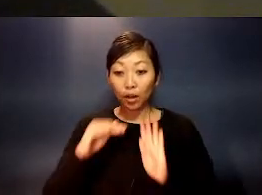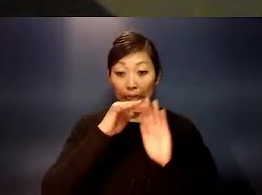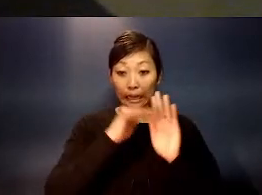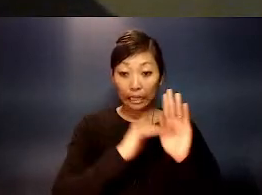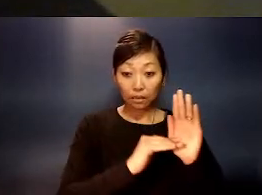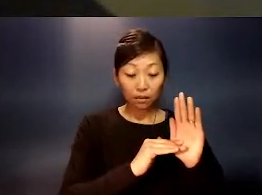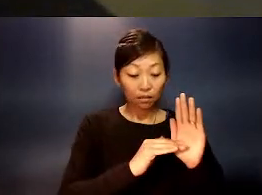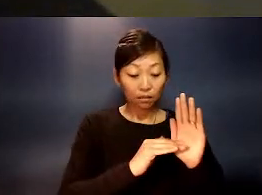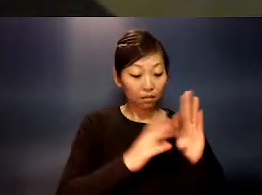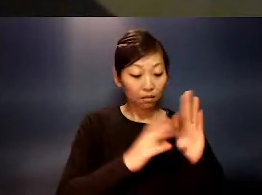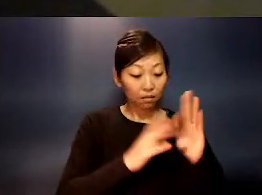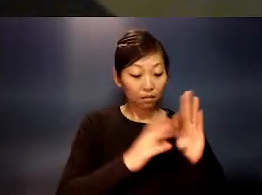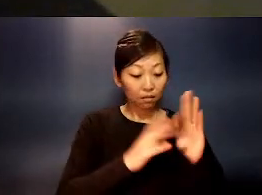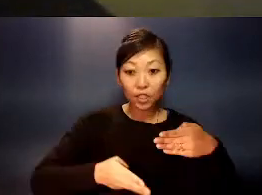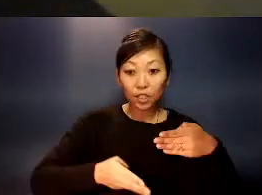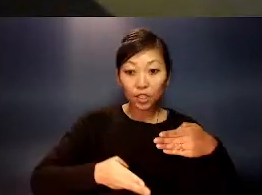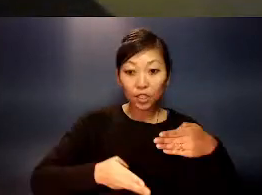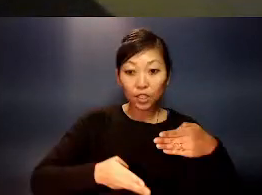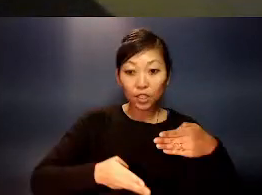WE APPRECIATE YOUR INPUT AND YOU TAKING THE TIME.